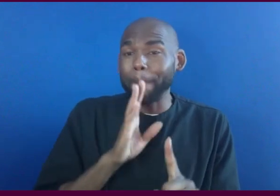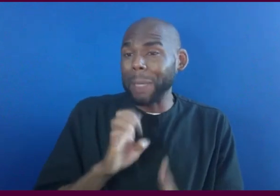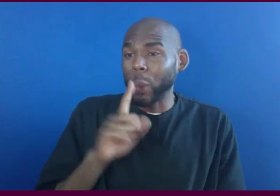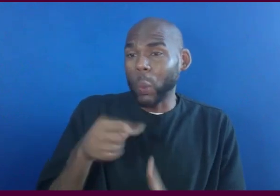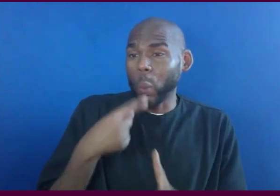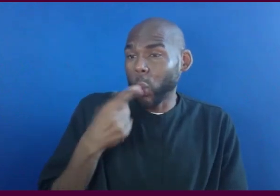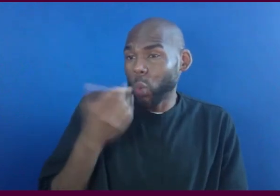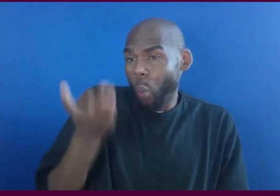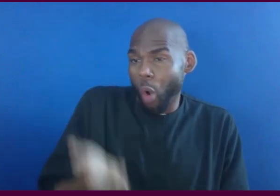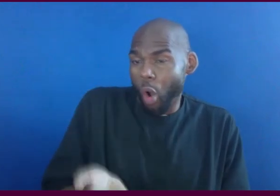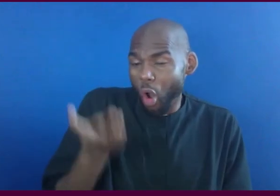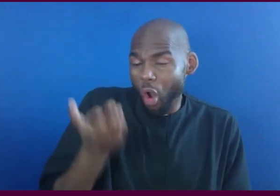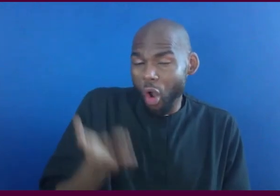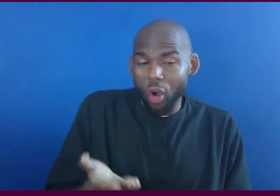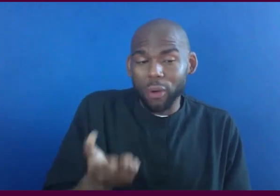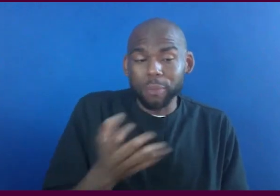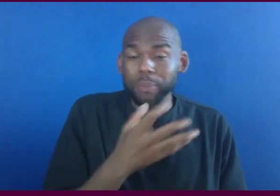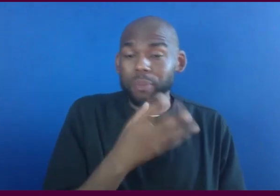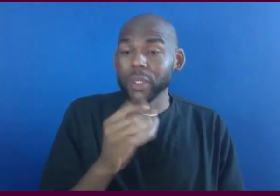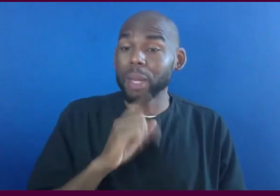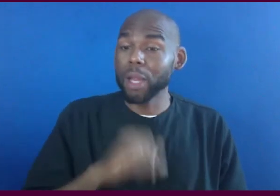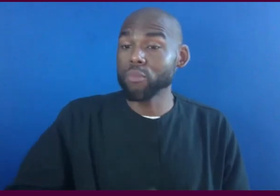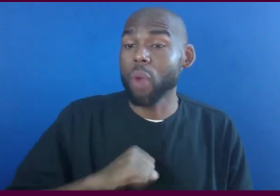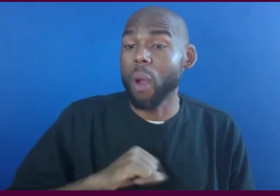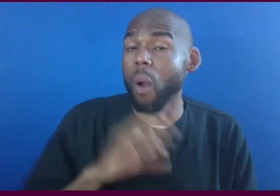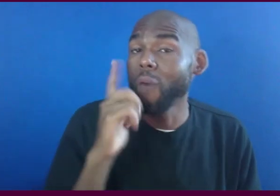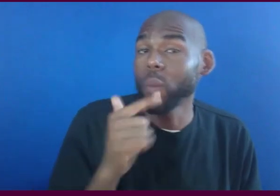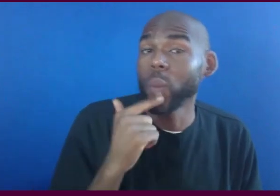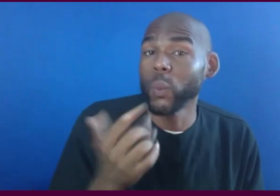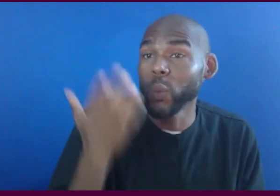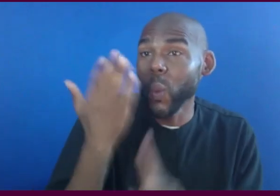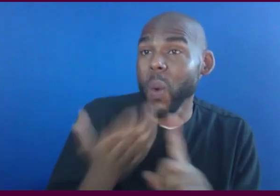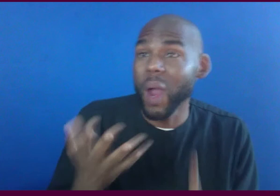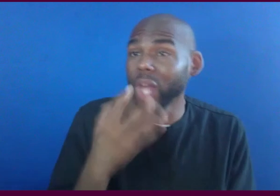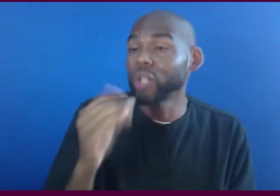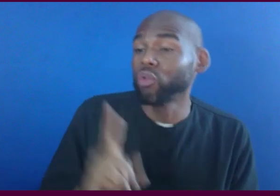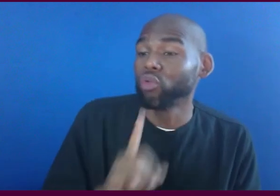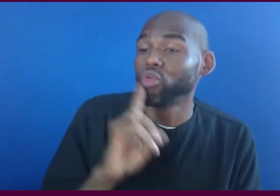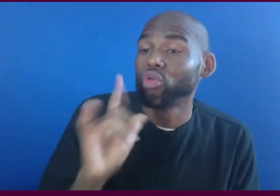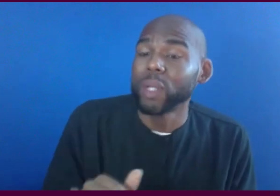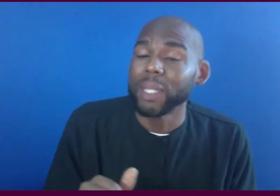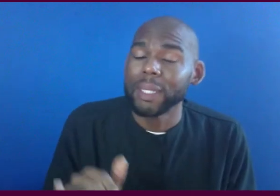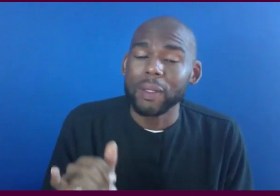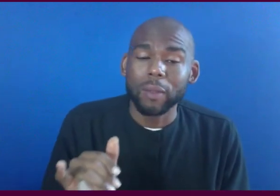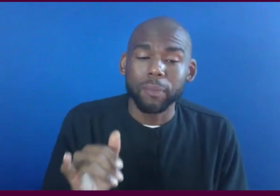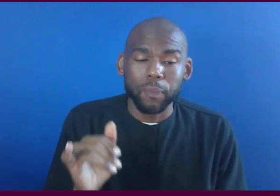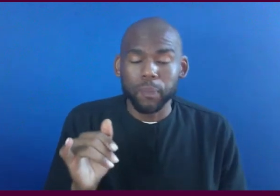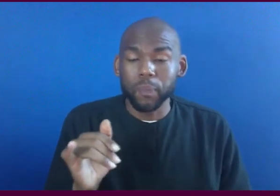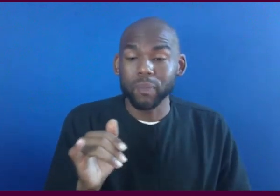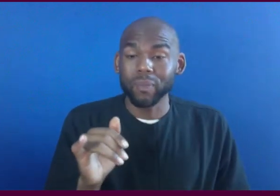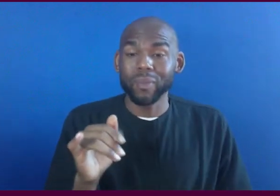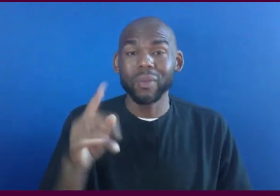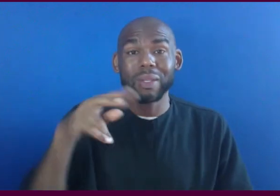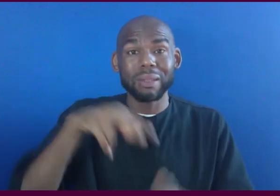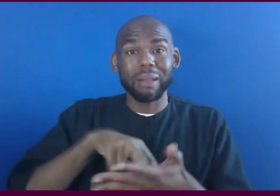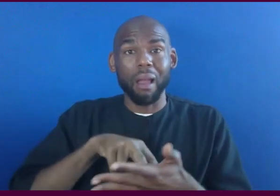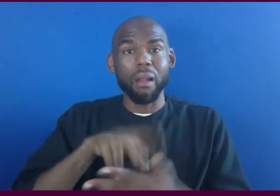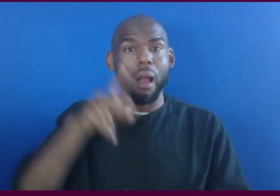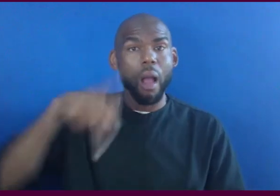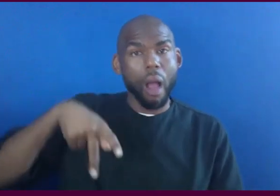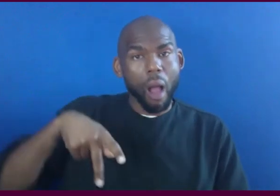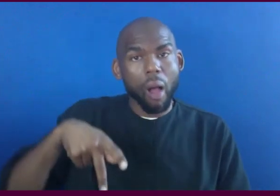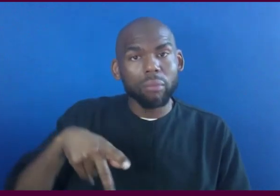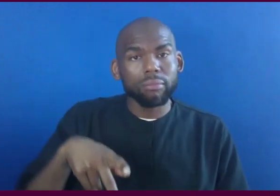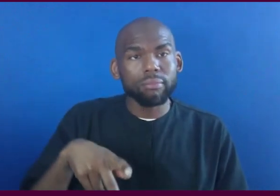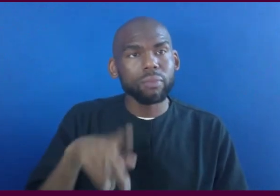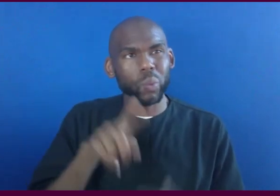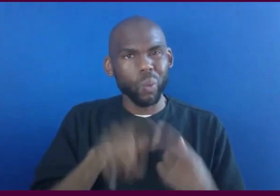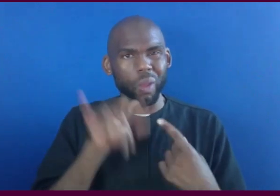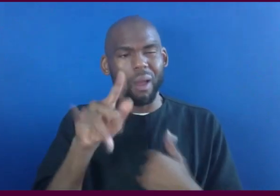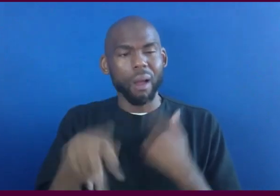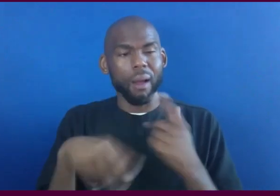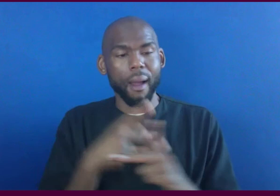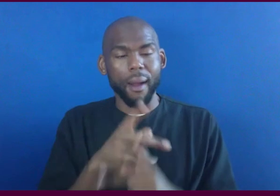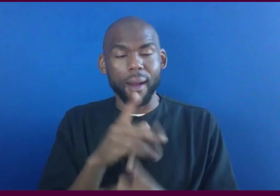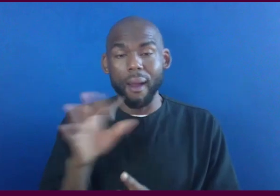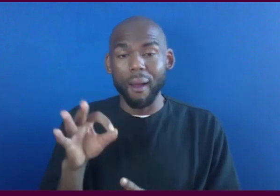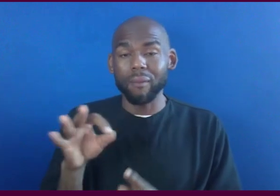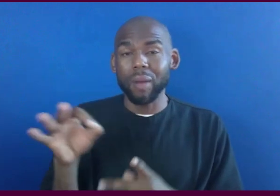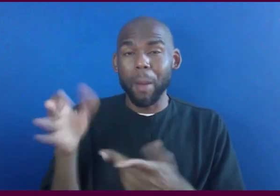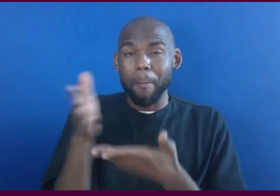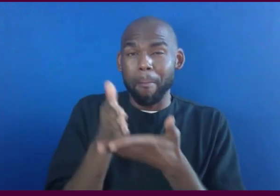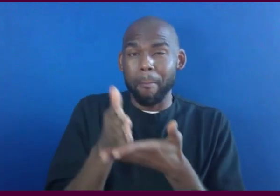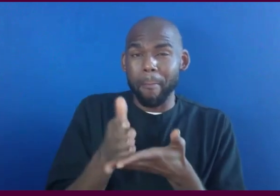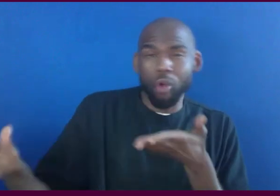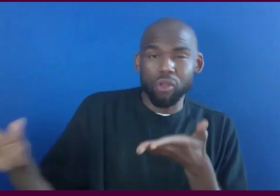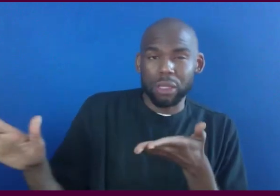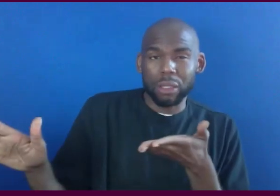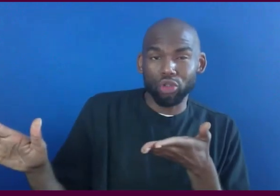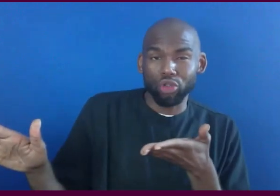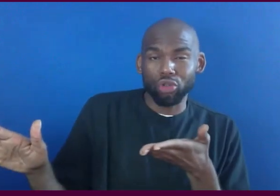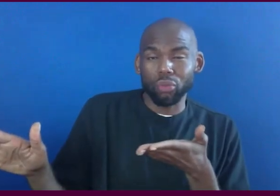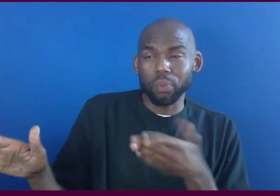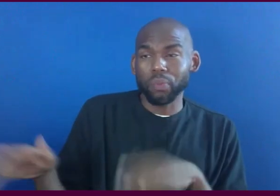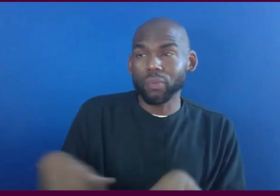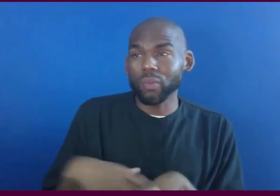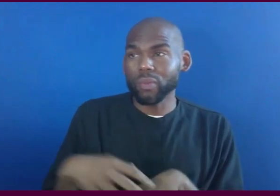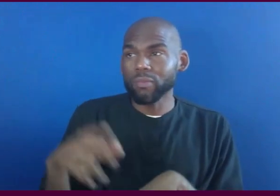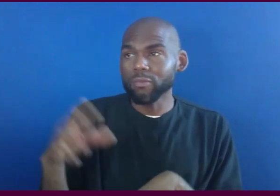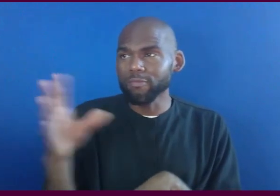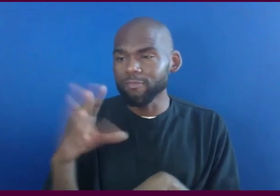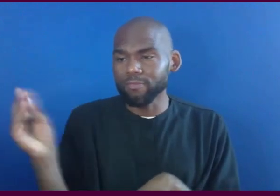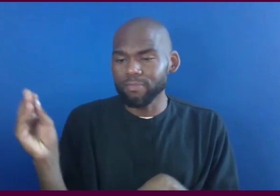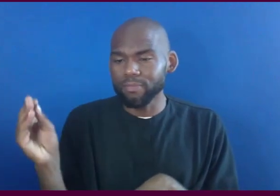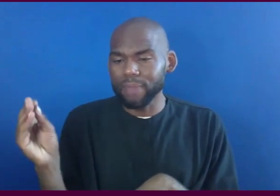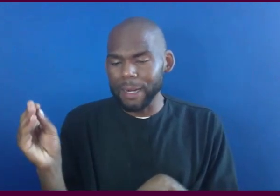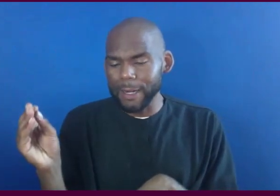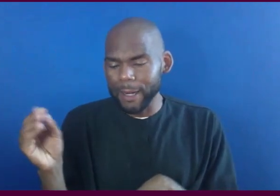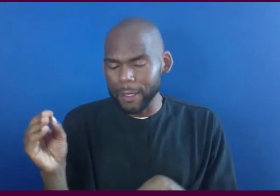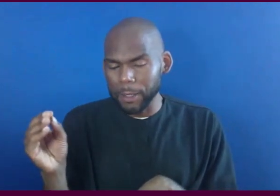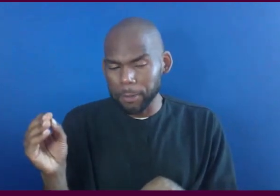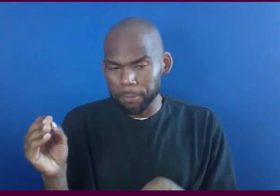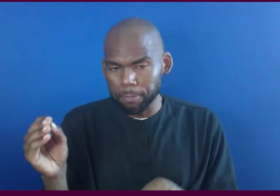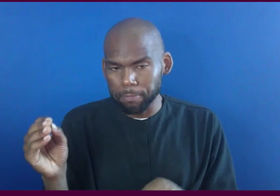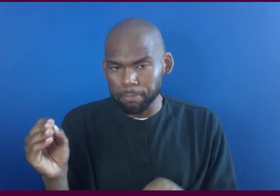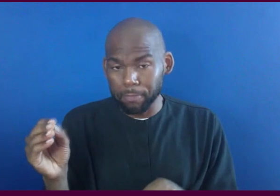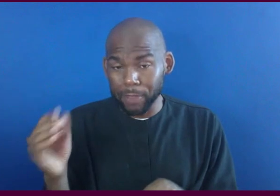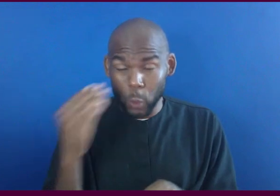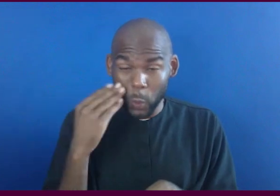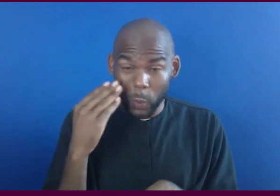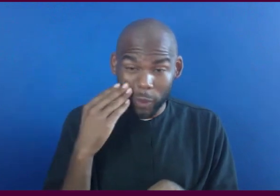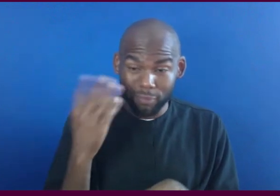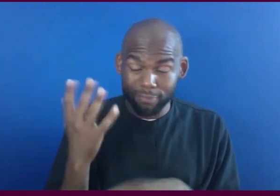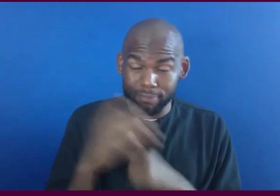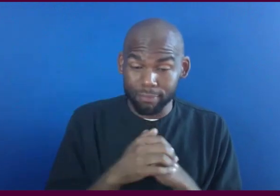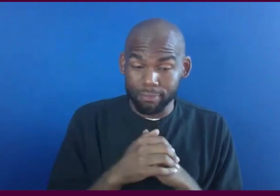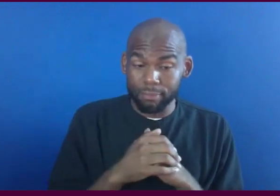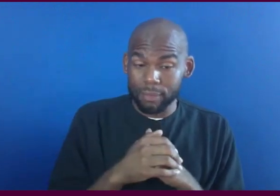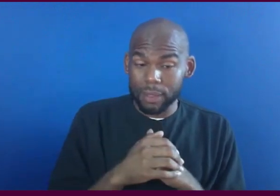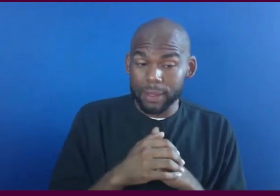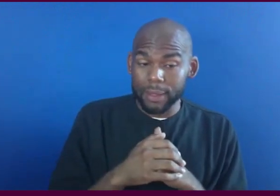Be who you are, be proud of who you are, and really stand up to that type